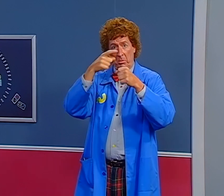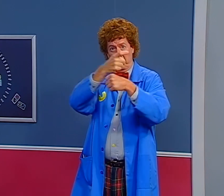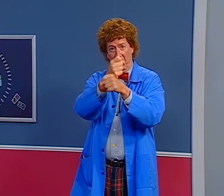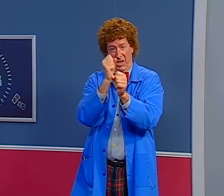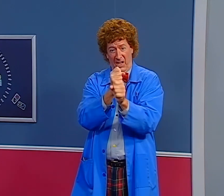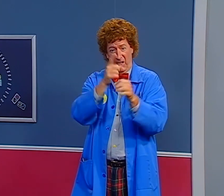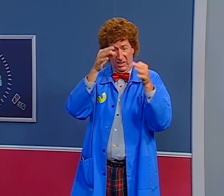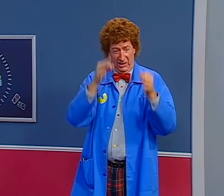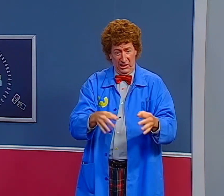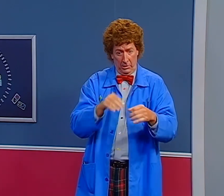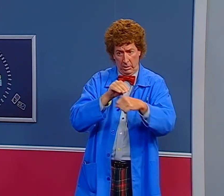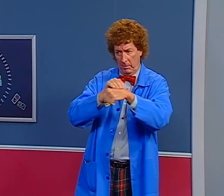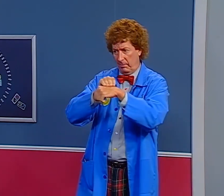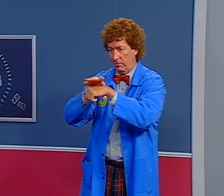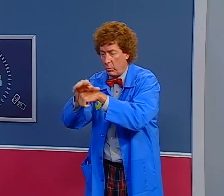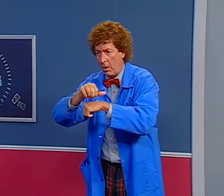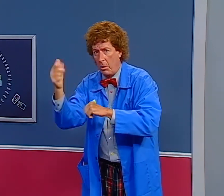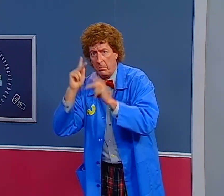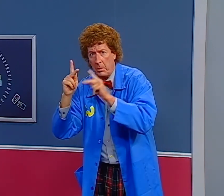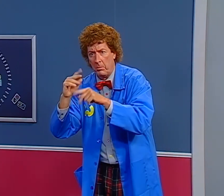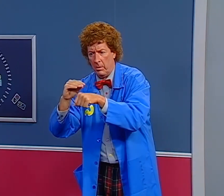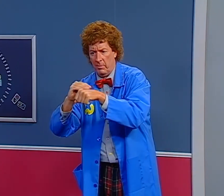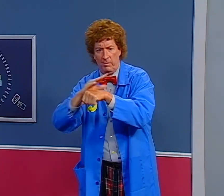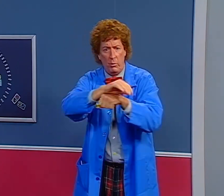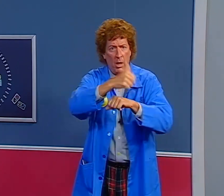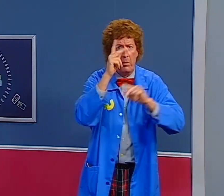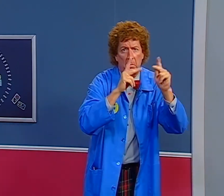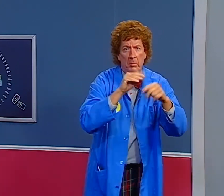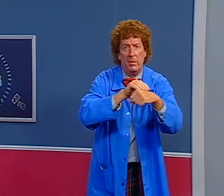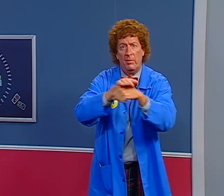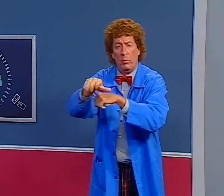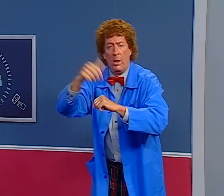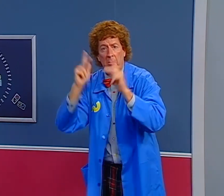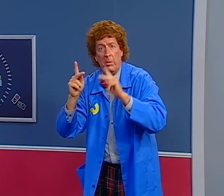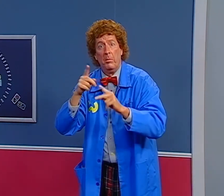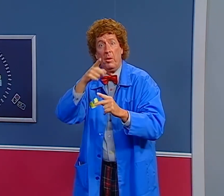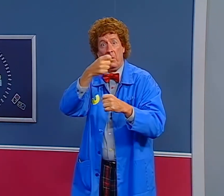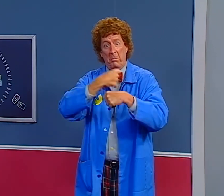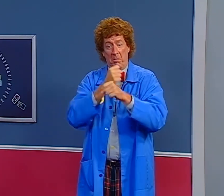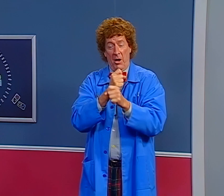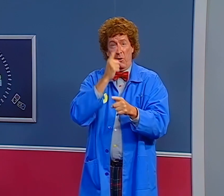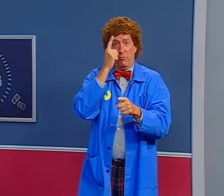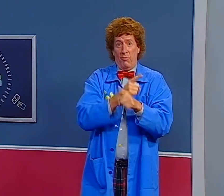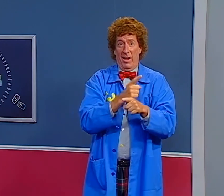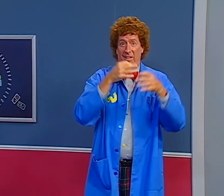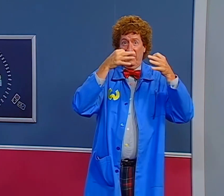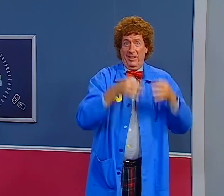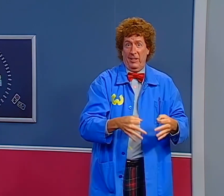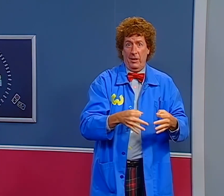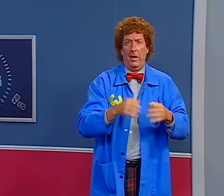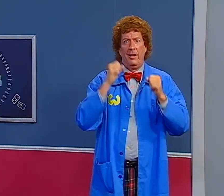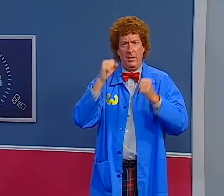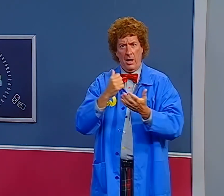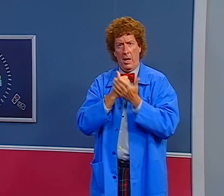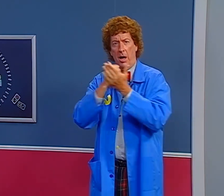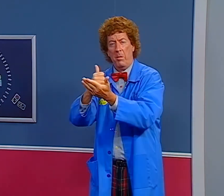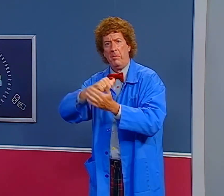REALLY, WHEN YOU MAKE DECISIONS, THEY AFFECT MANY OTHER PEOPLE. WHEN YOU MAKE THE RIGHT DECISIONS,